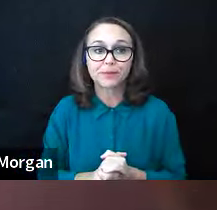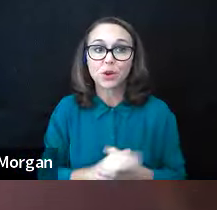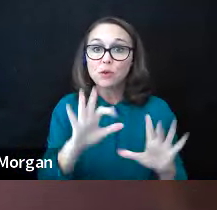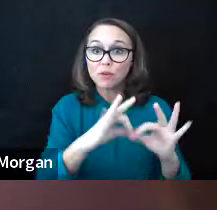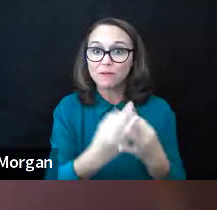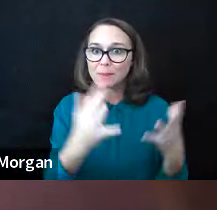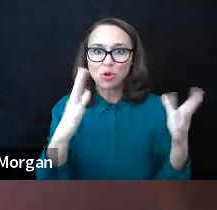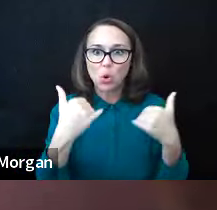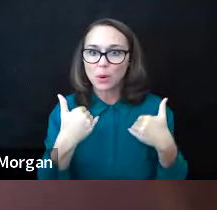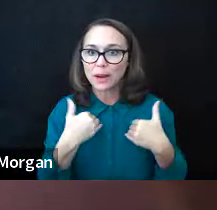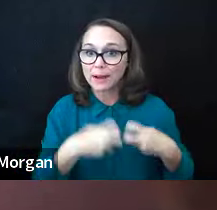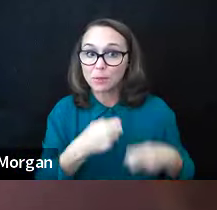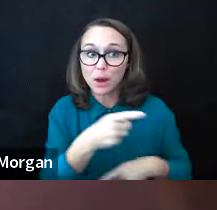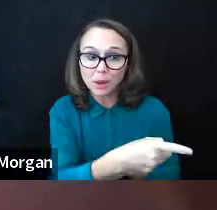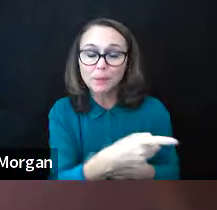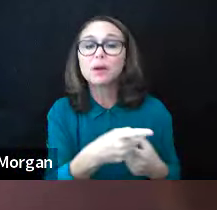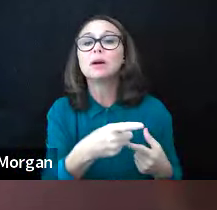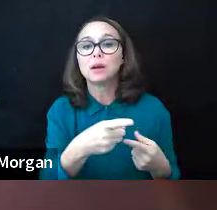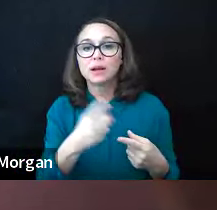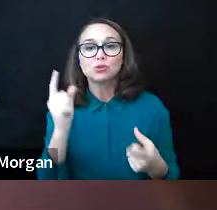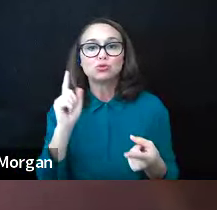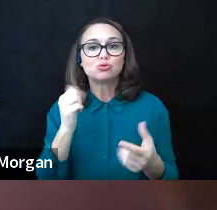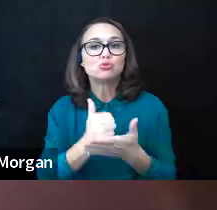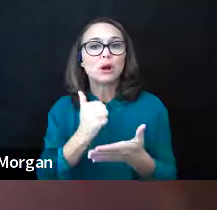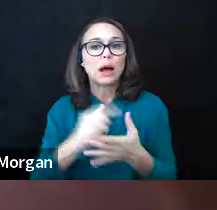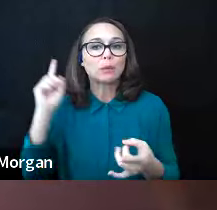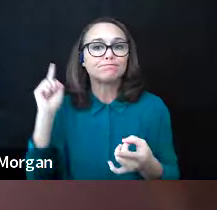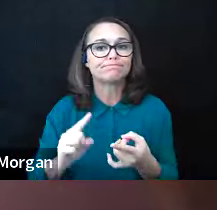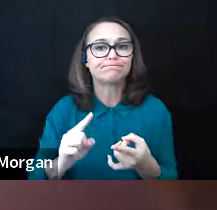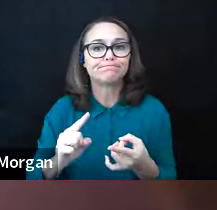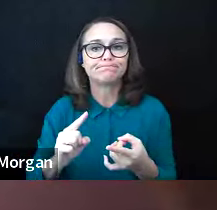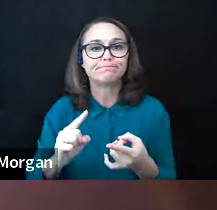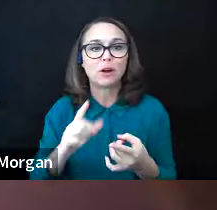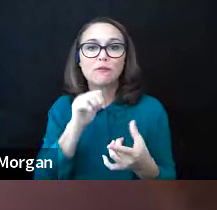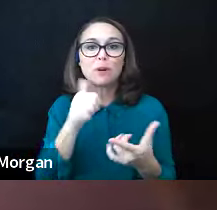the health and behavioral consequences of ACEs, strengthen children's resilience and break the